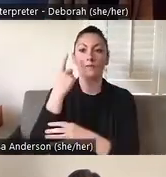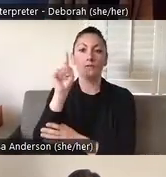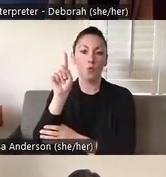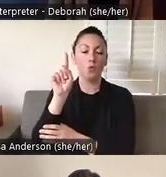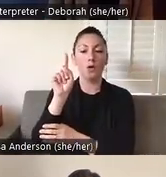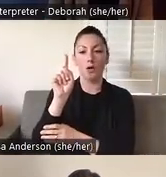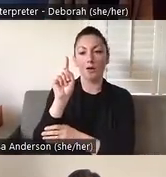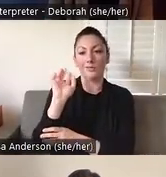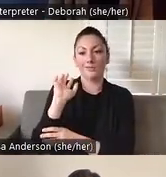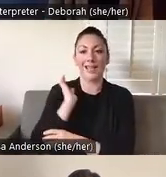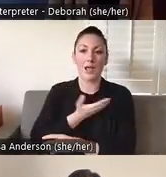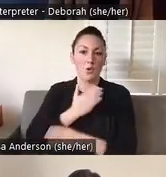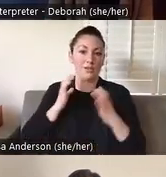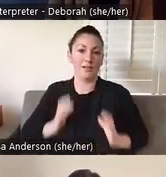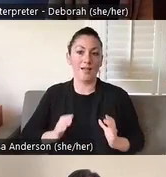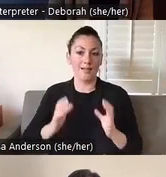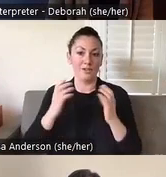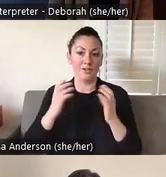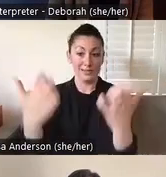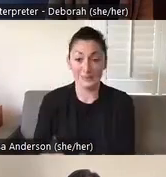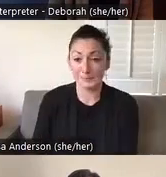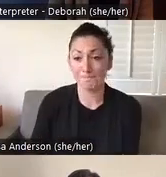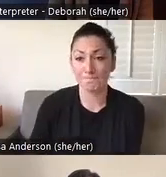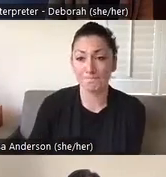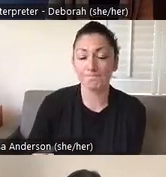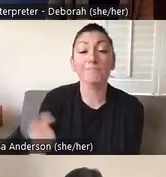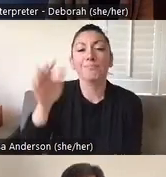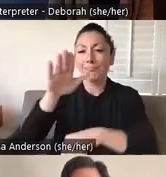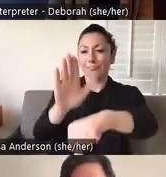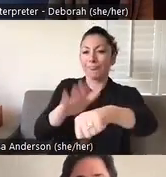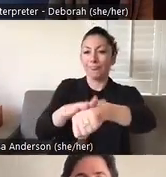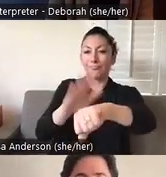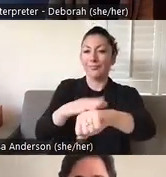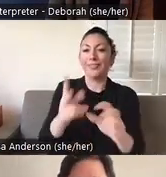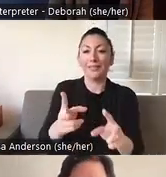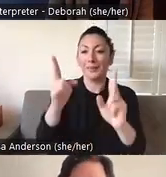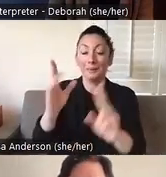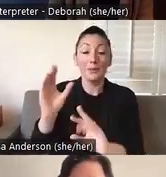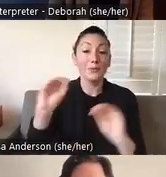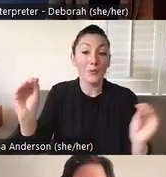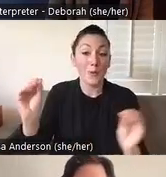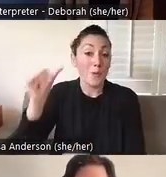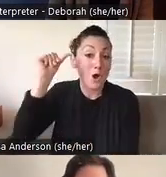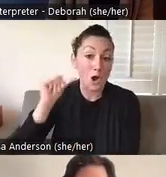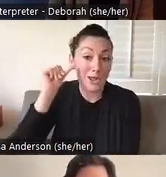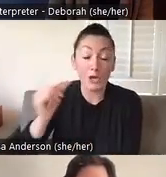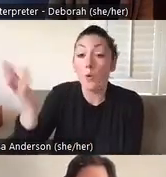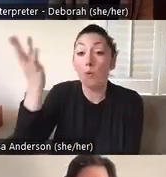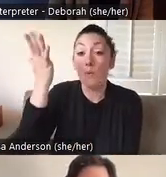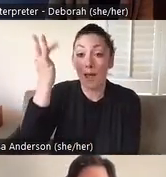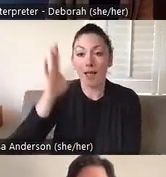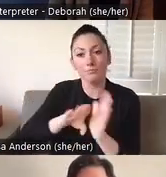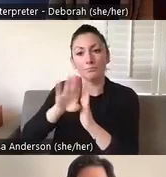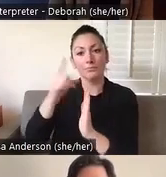of film to express clearly for our Deaf clients and our Deaf audience what that looks like. Now